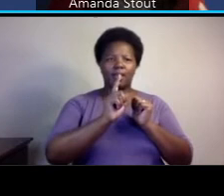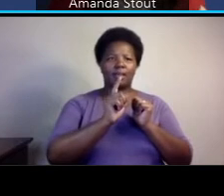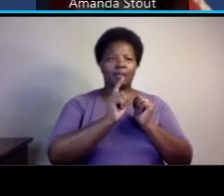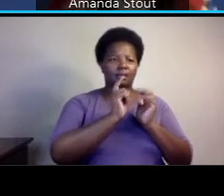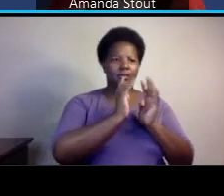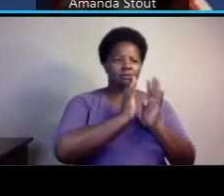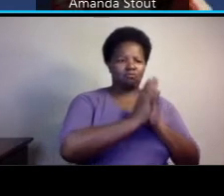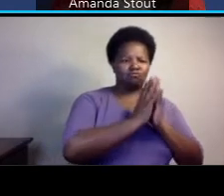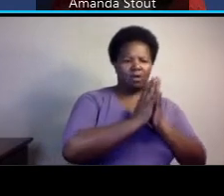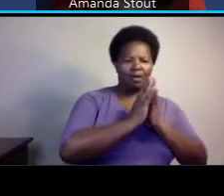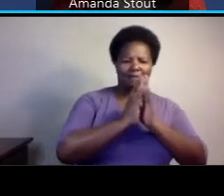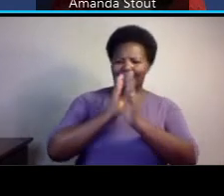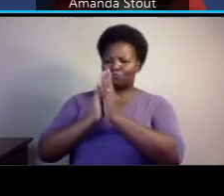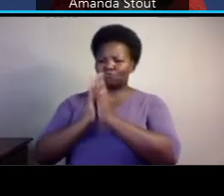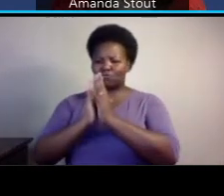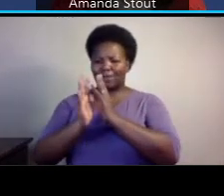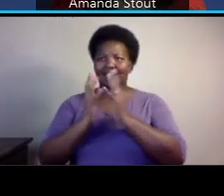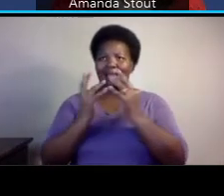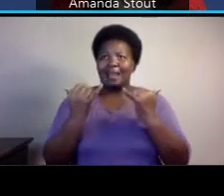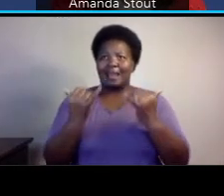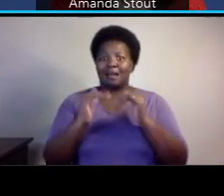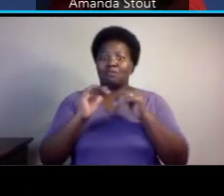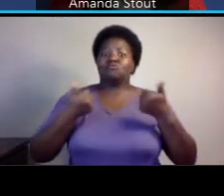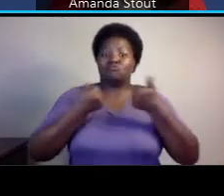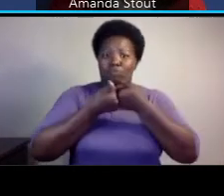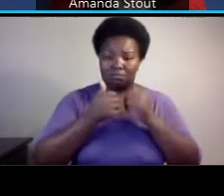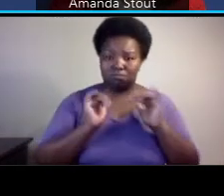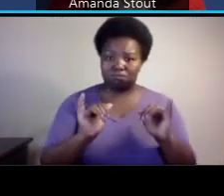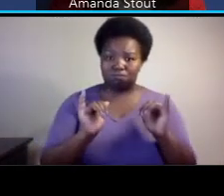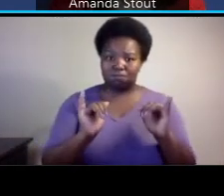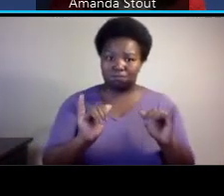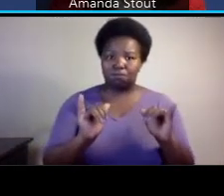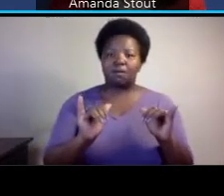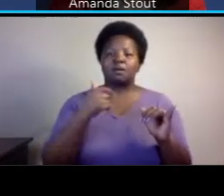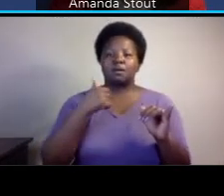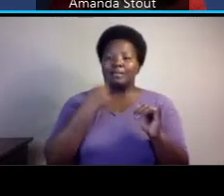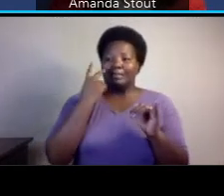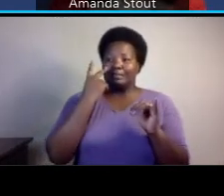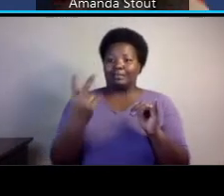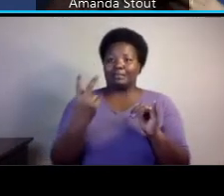in this intersection today and ddot took a look to see if there's anything we can implement